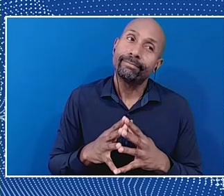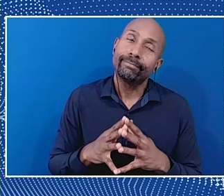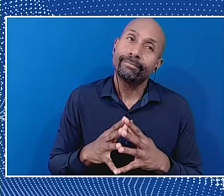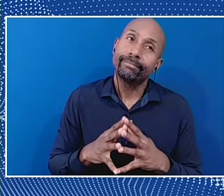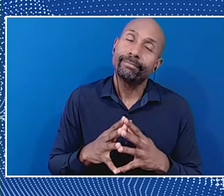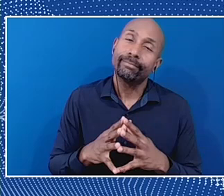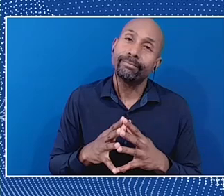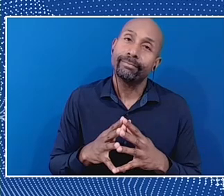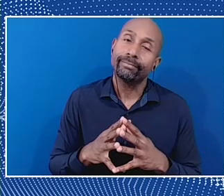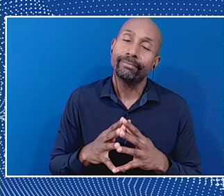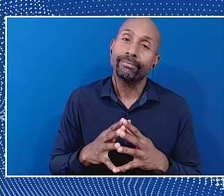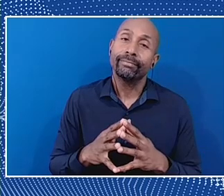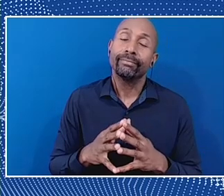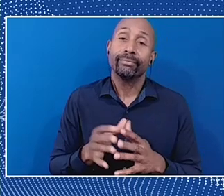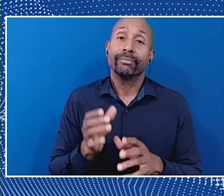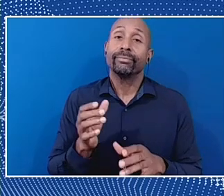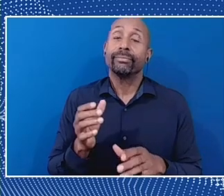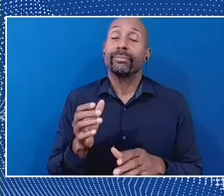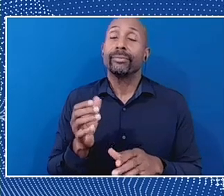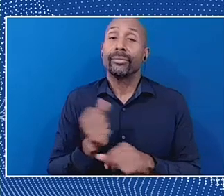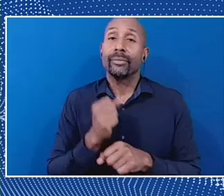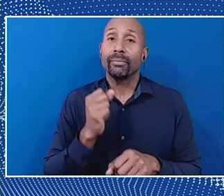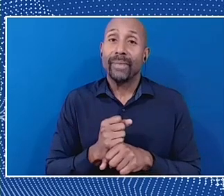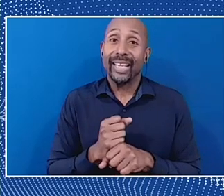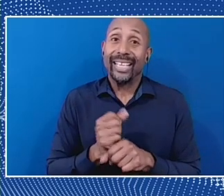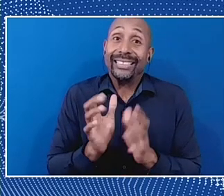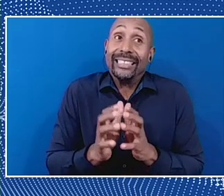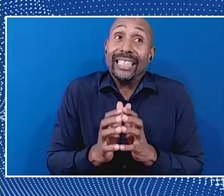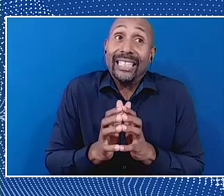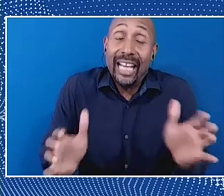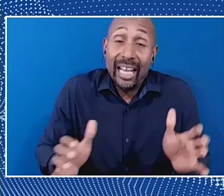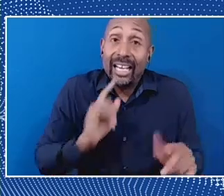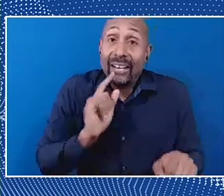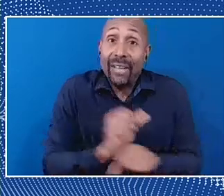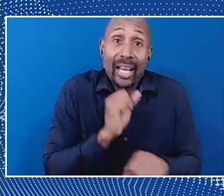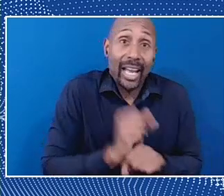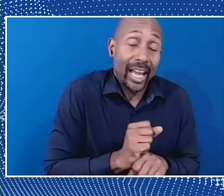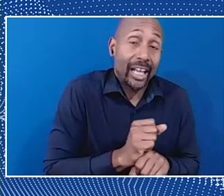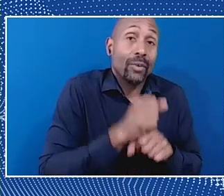requirements on the Department to do a particular type of data share- data